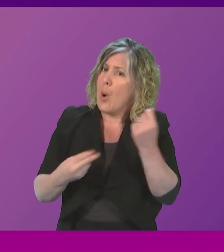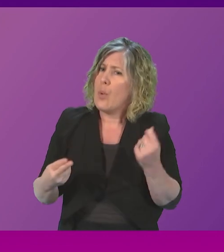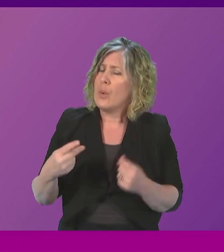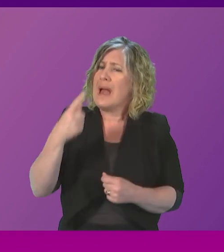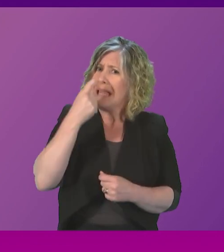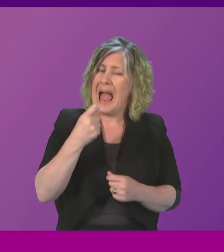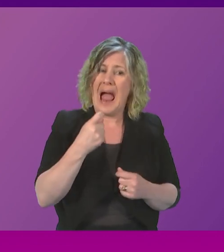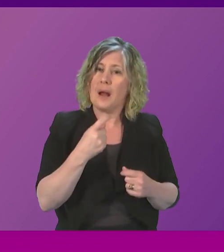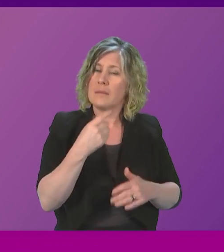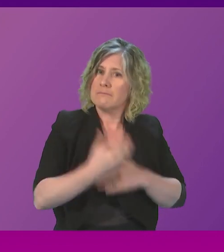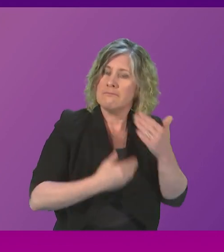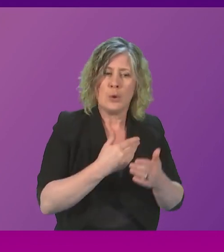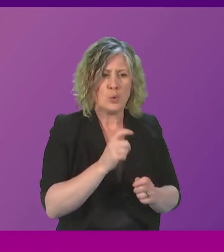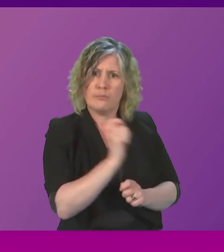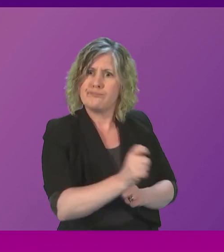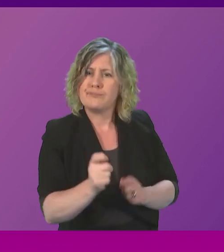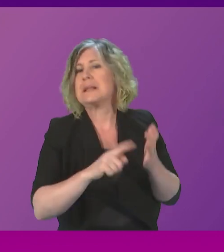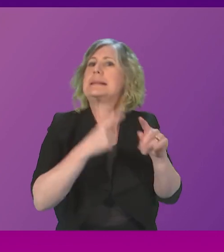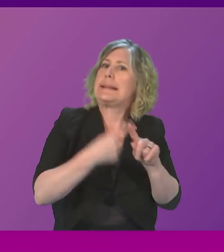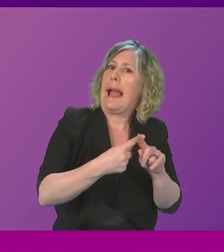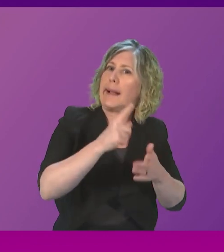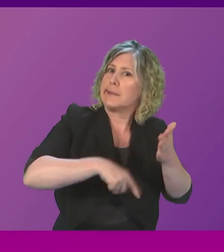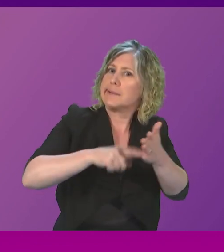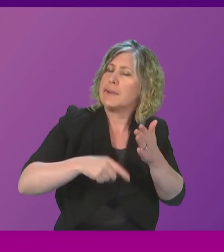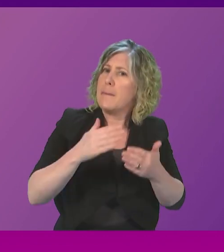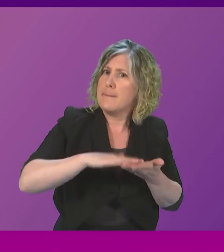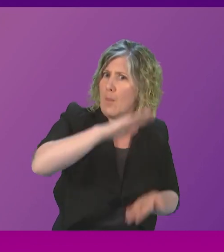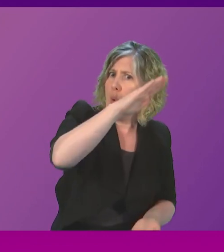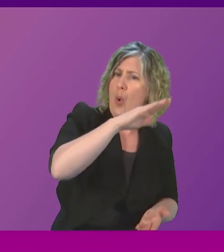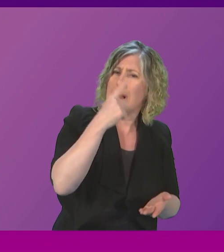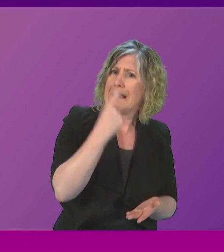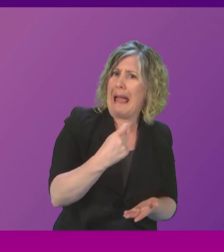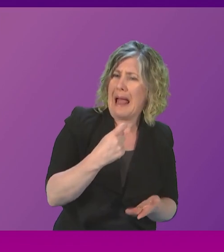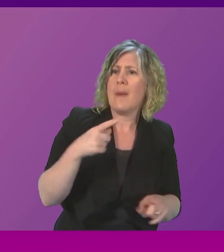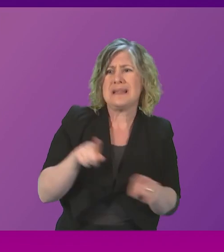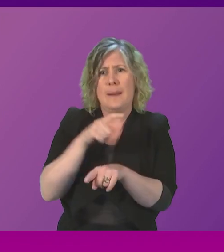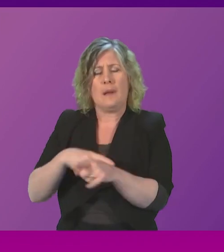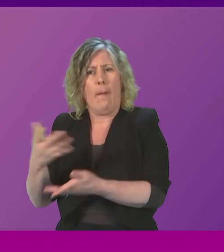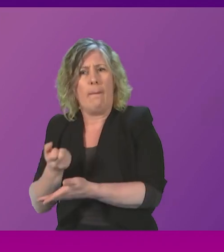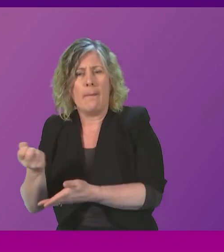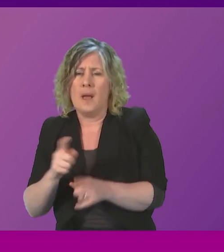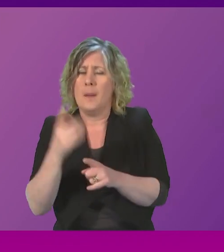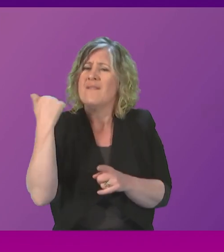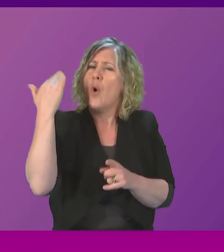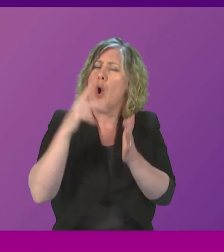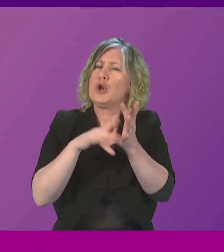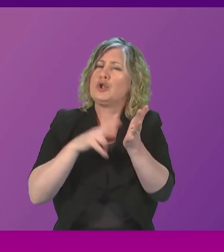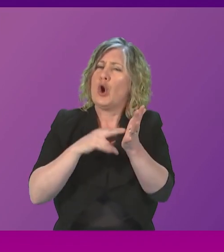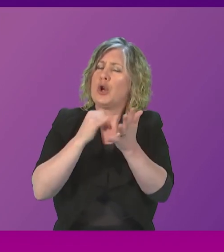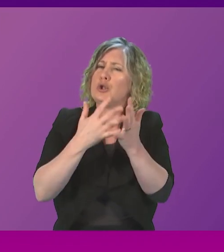I am really pleased that we have a legacy of progressive taxation left to us by John Swinney in his role as finance secretary.